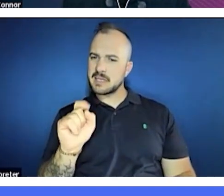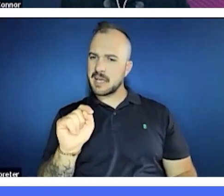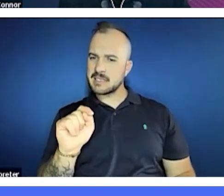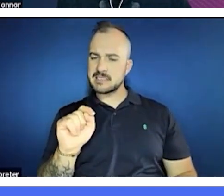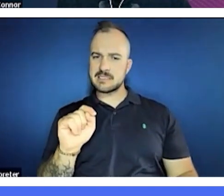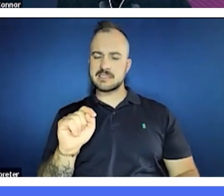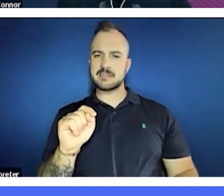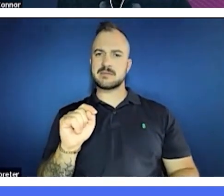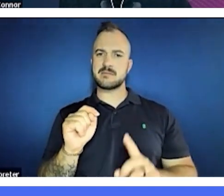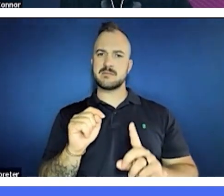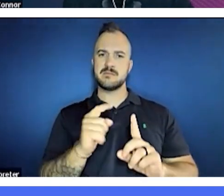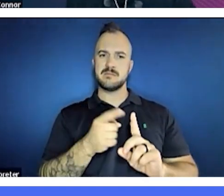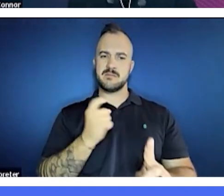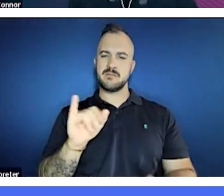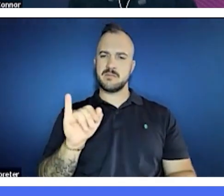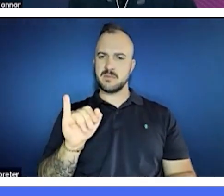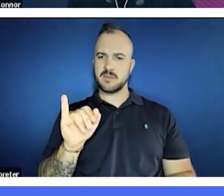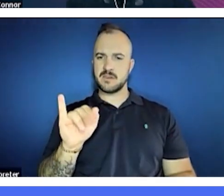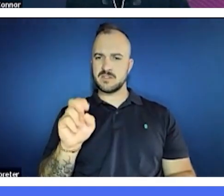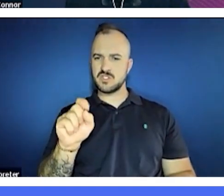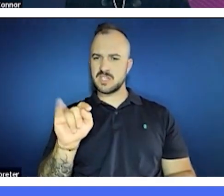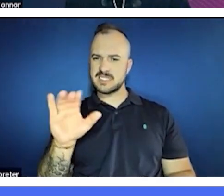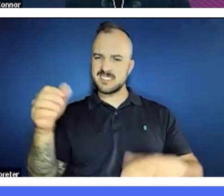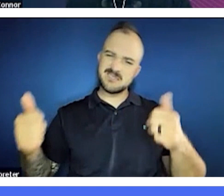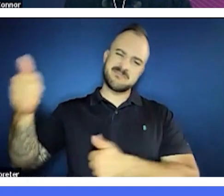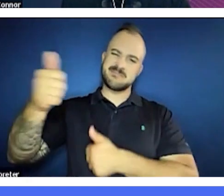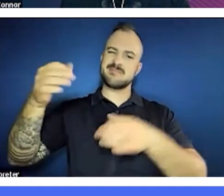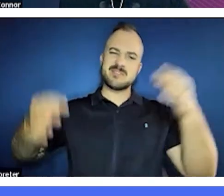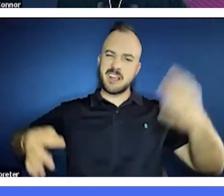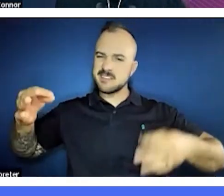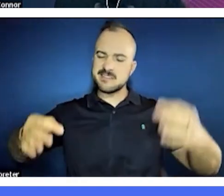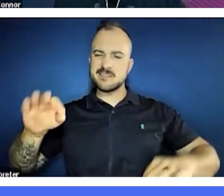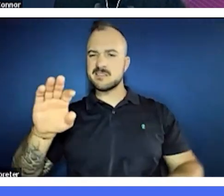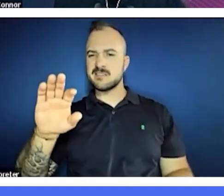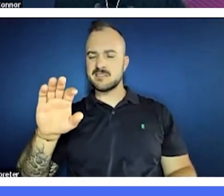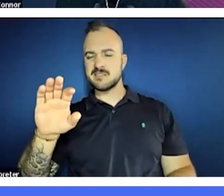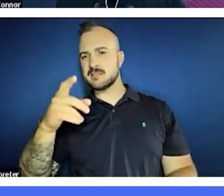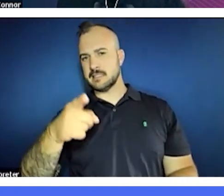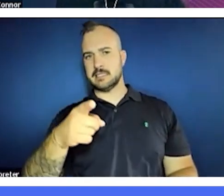from Justice Scalia, Scalia, former Supreme Court Justice is talking to students at American University and one of them says,